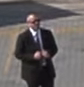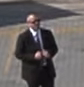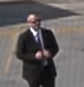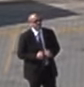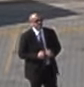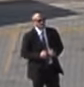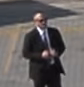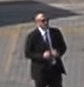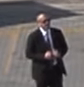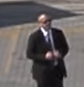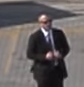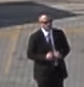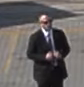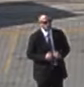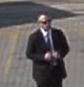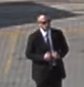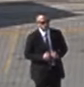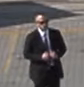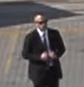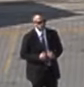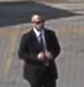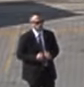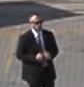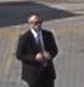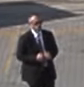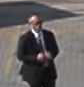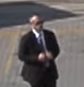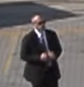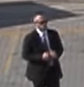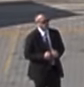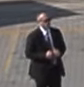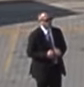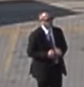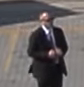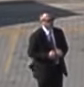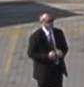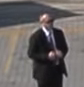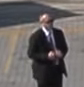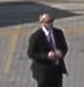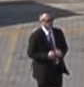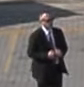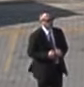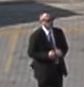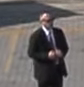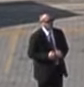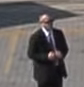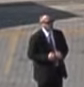and more green by decarbonization and electrification of our equipment here at the Port of Baltimore.